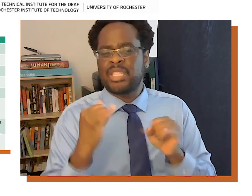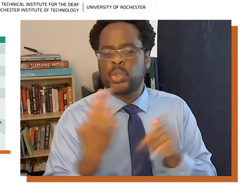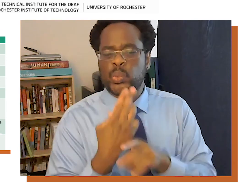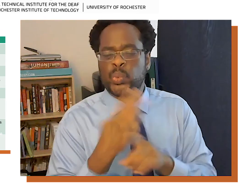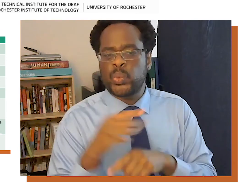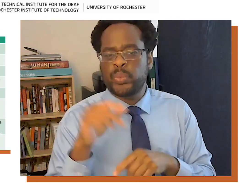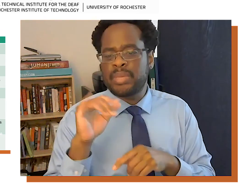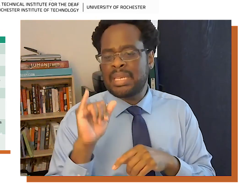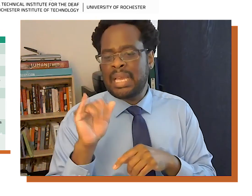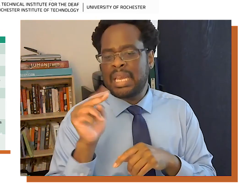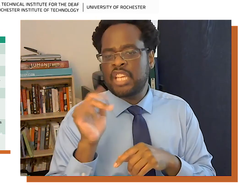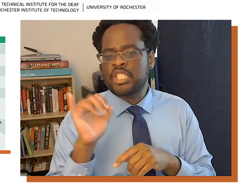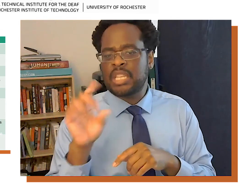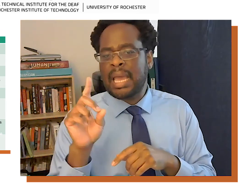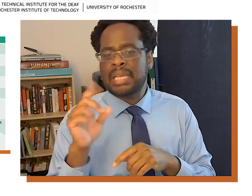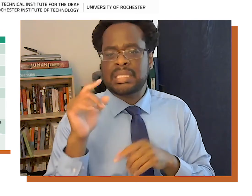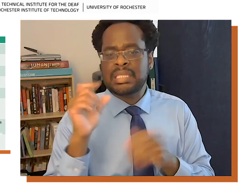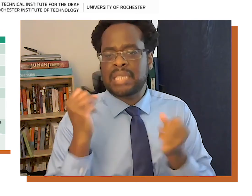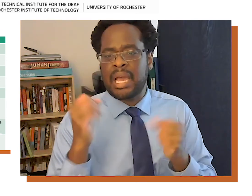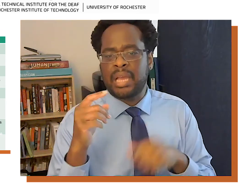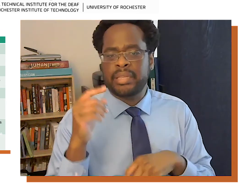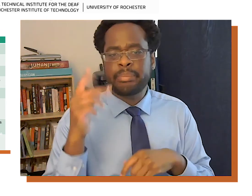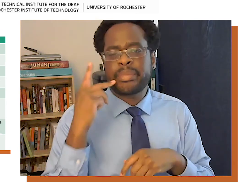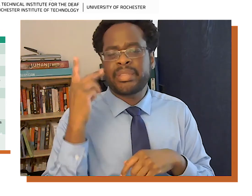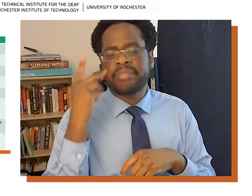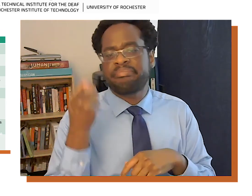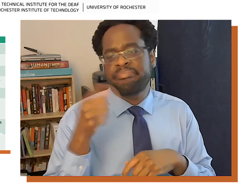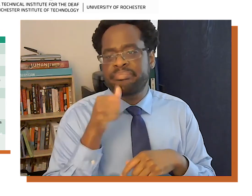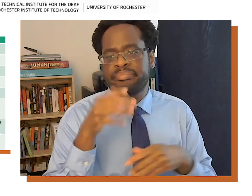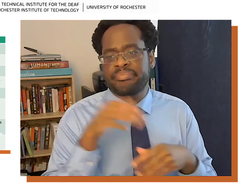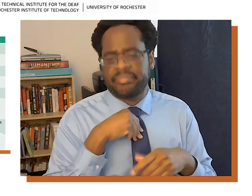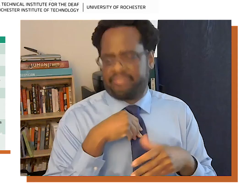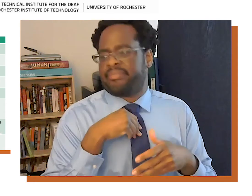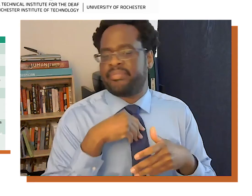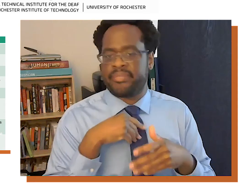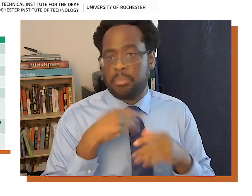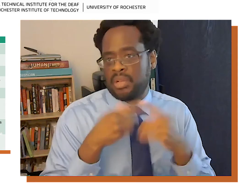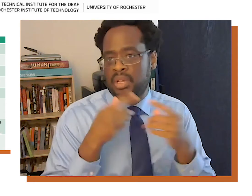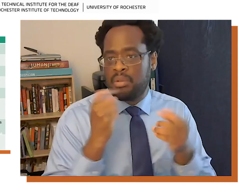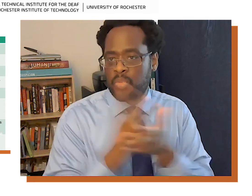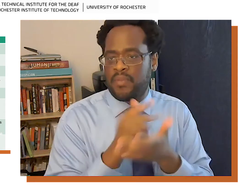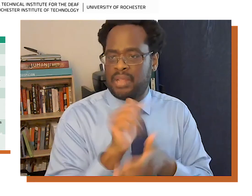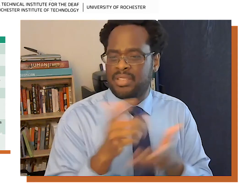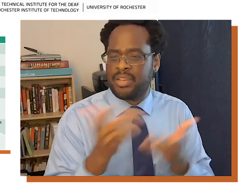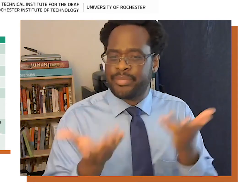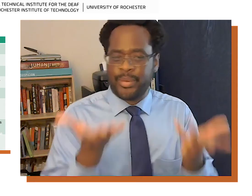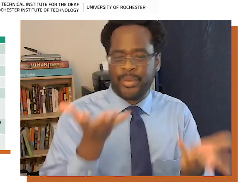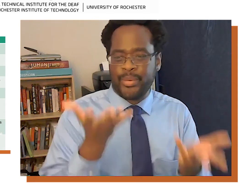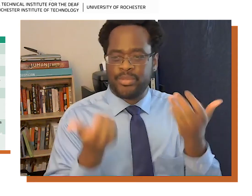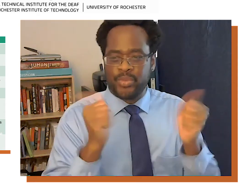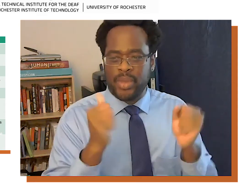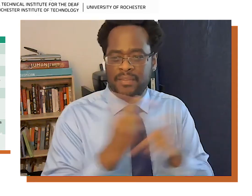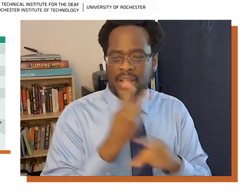and, you know, there was an attitude about if you use the initialized signs, that that was less ASL,